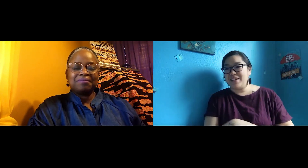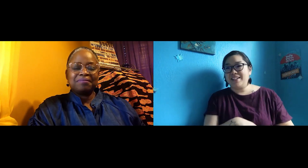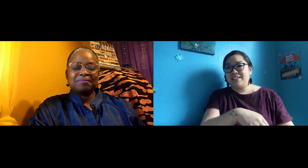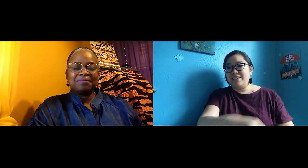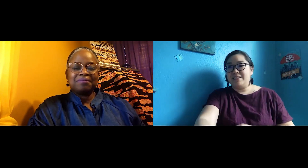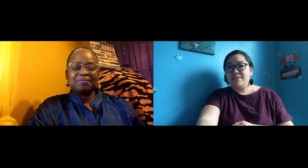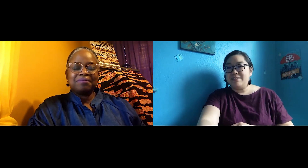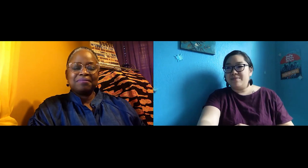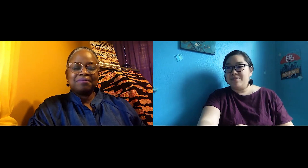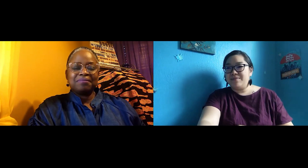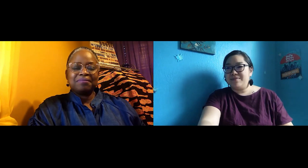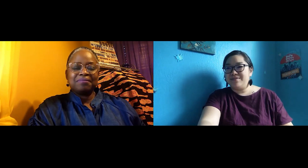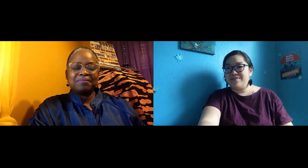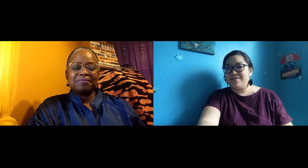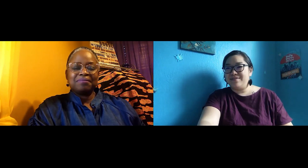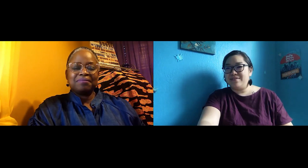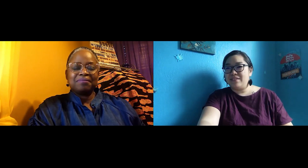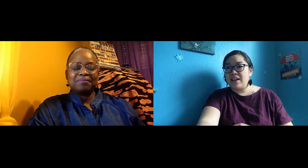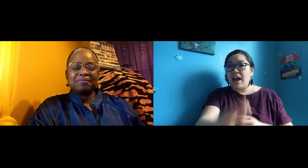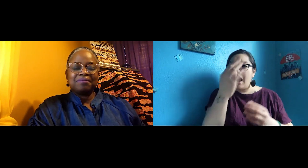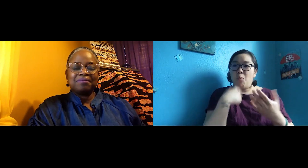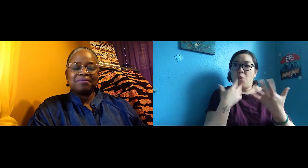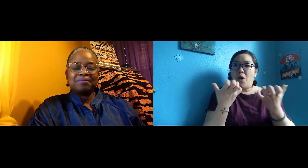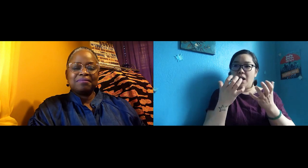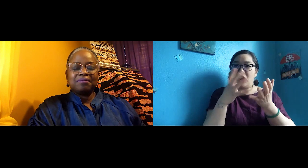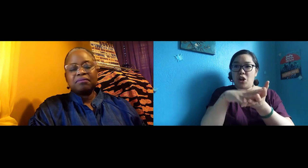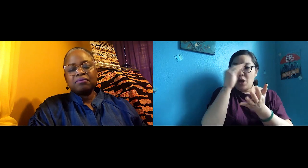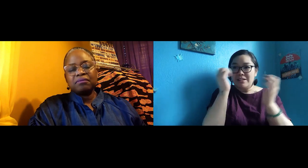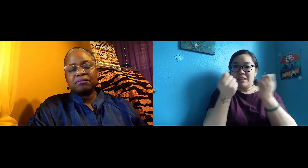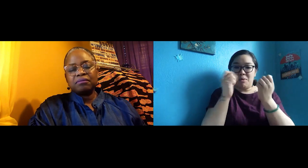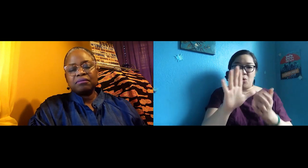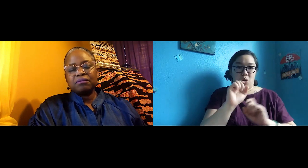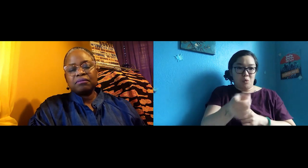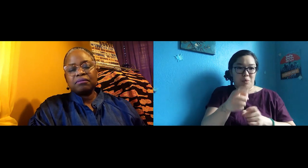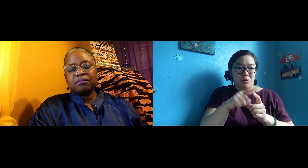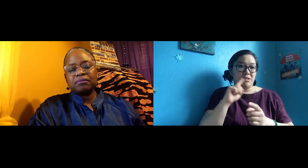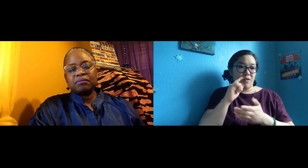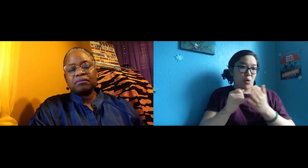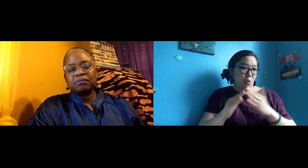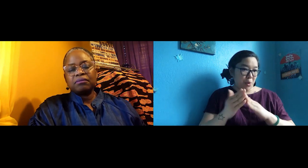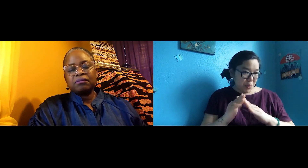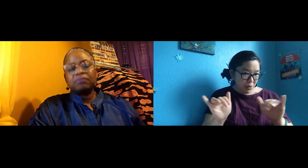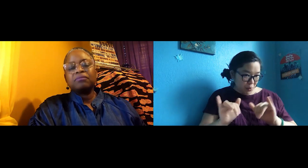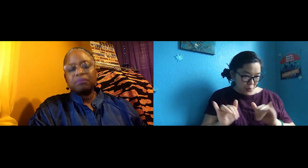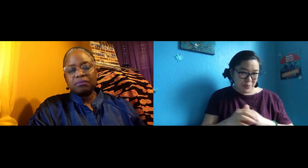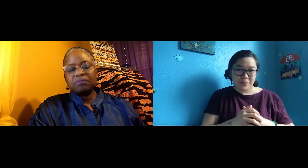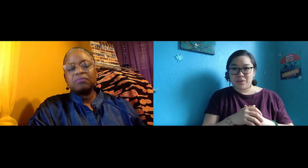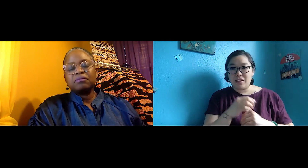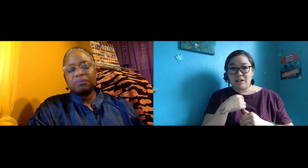we would love to take in, and we want to learn and celebrate your contribution to the deaf arts